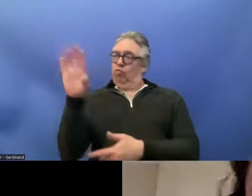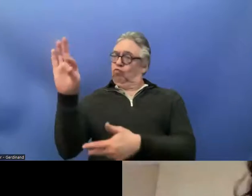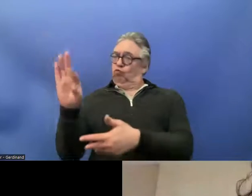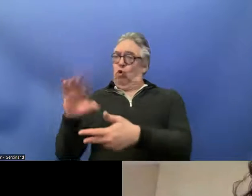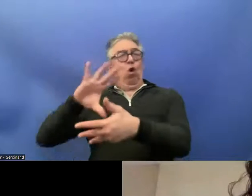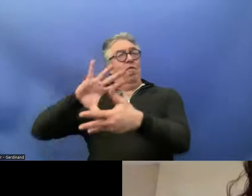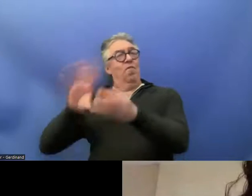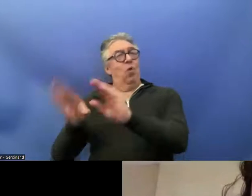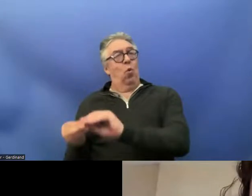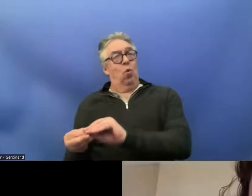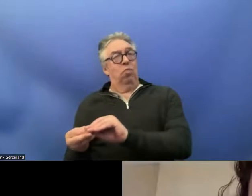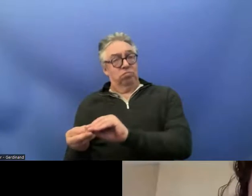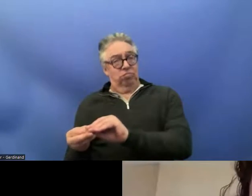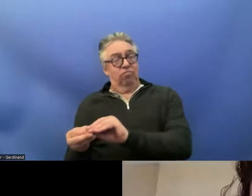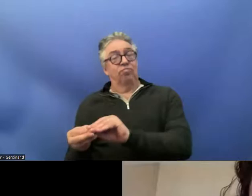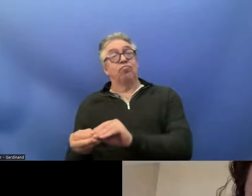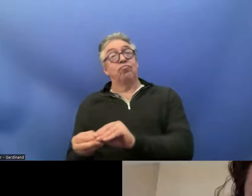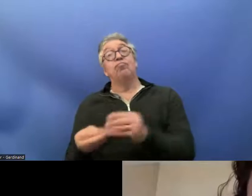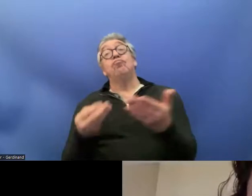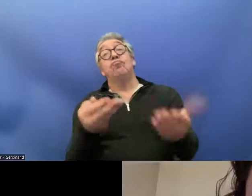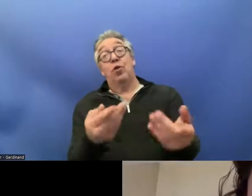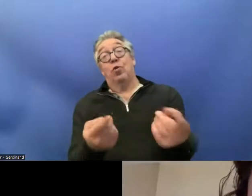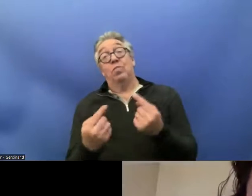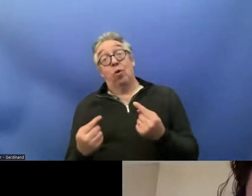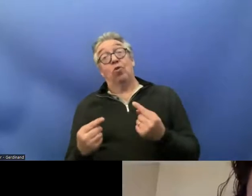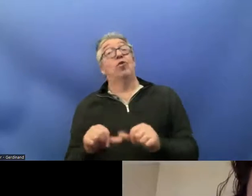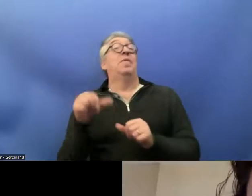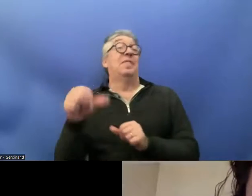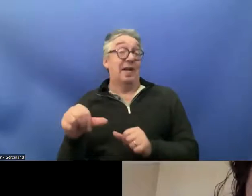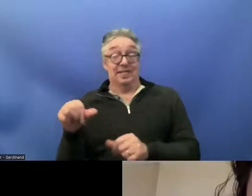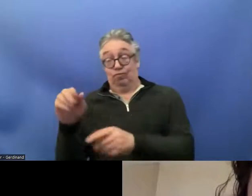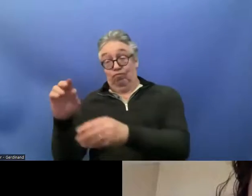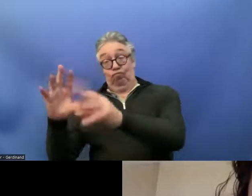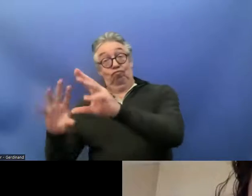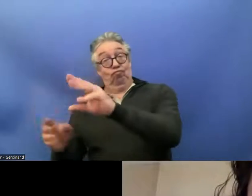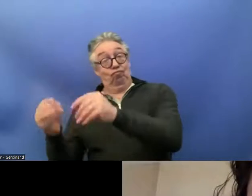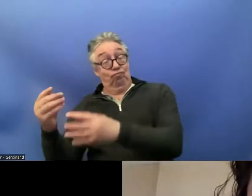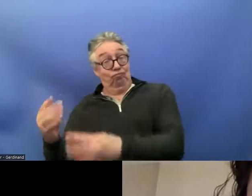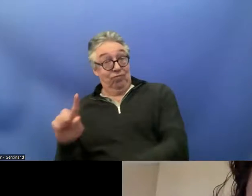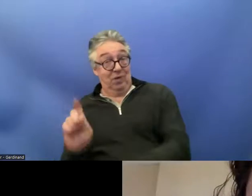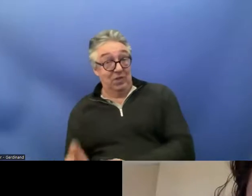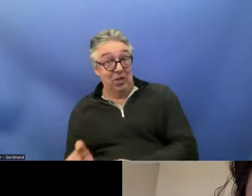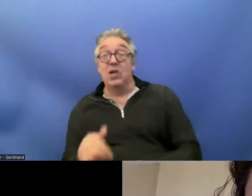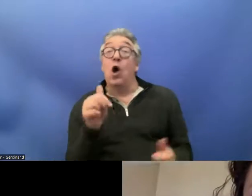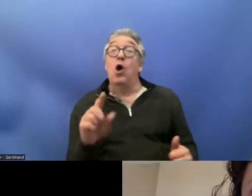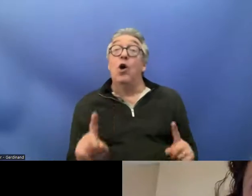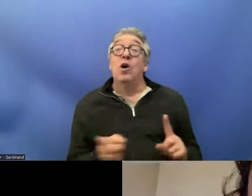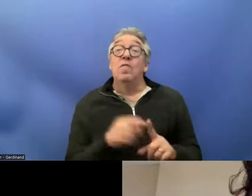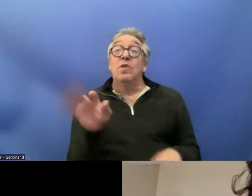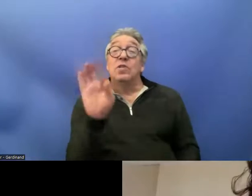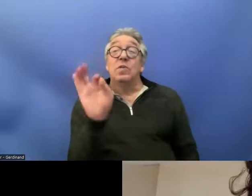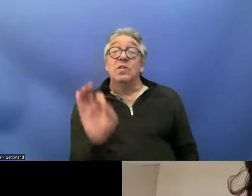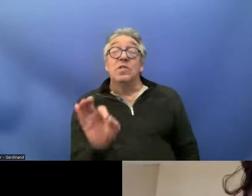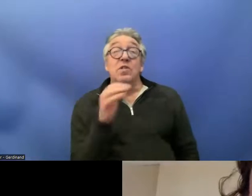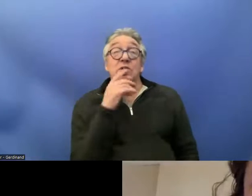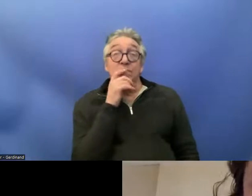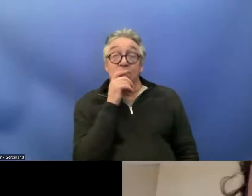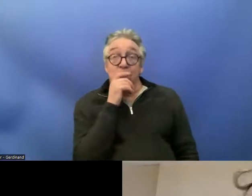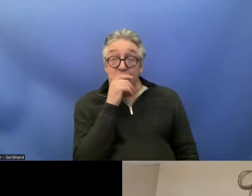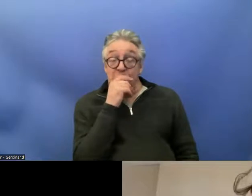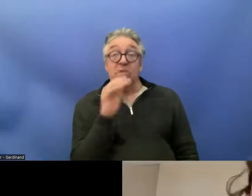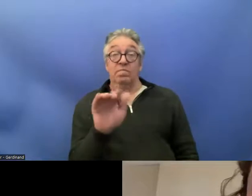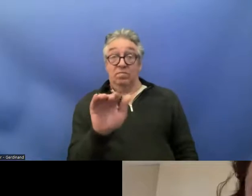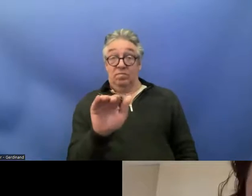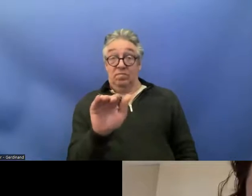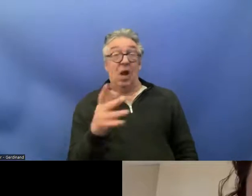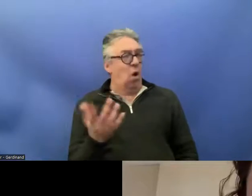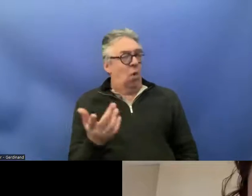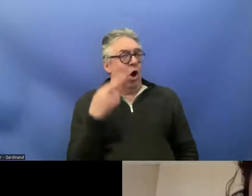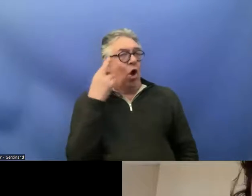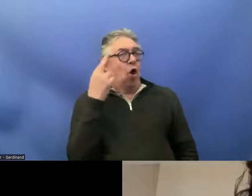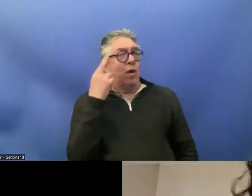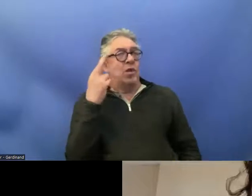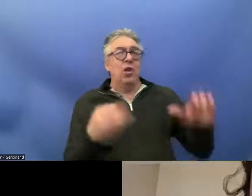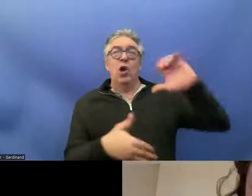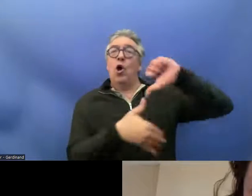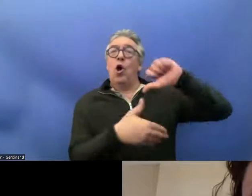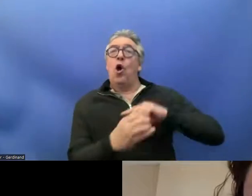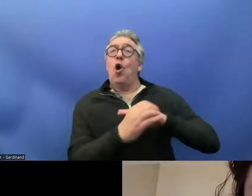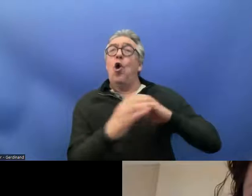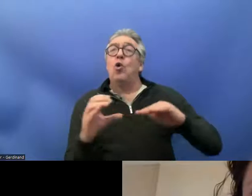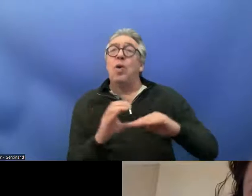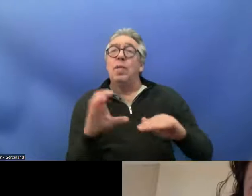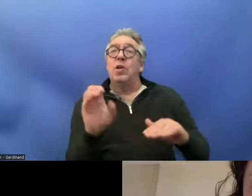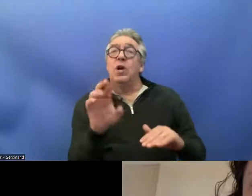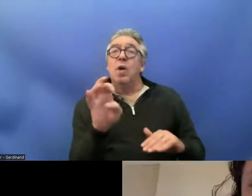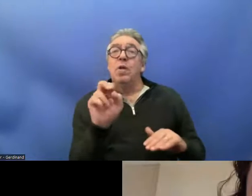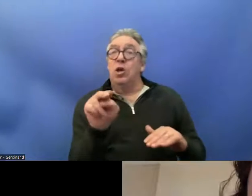So, the first questions are, is there a reason why the Caribbean was not selected to participate?